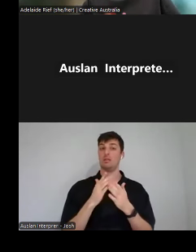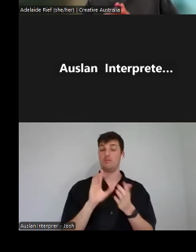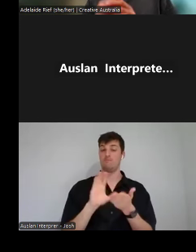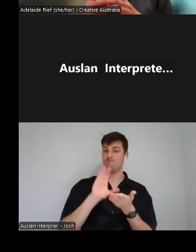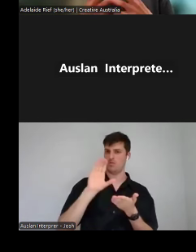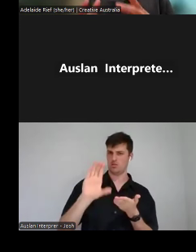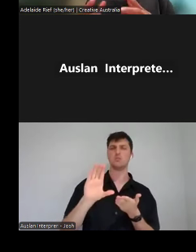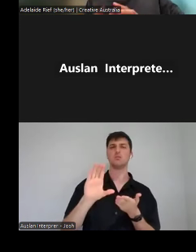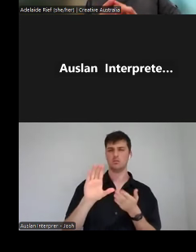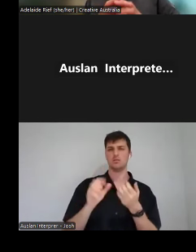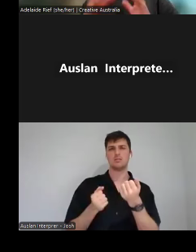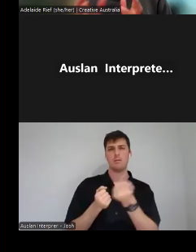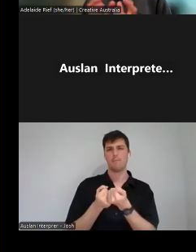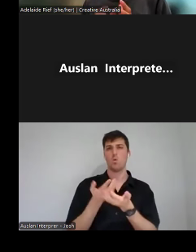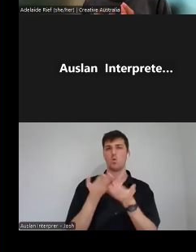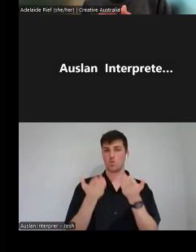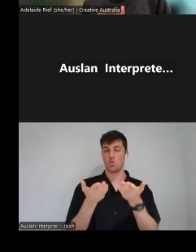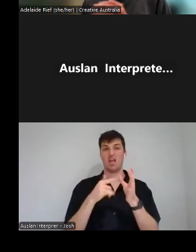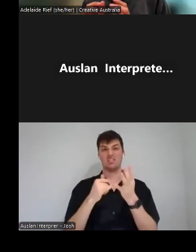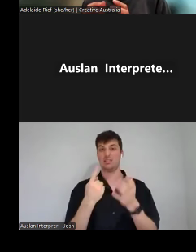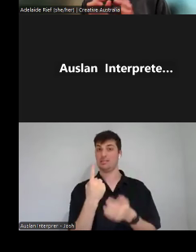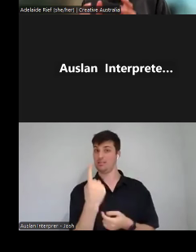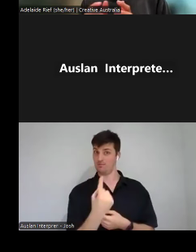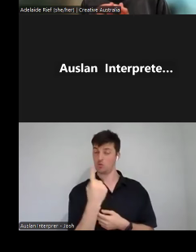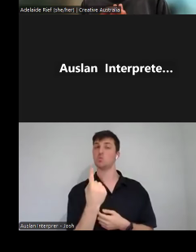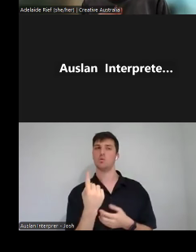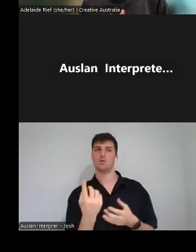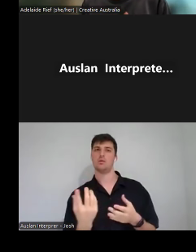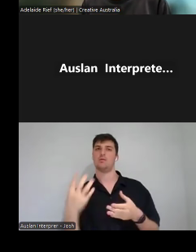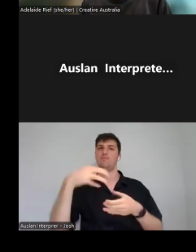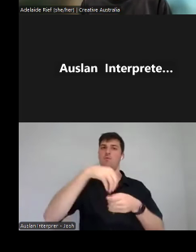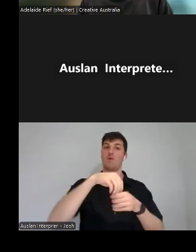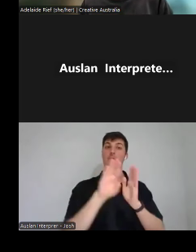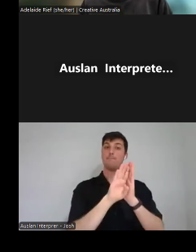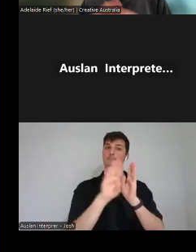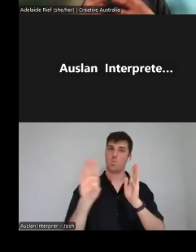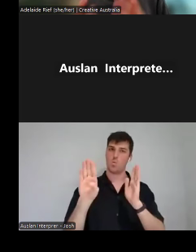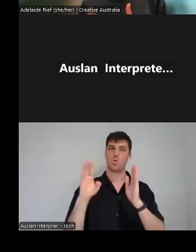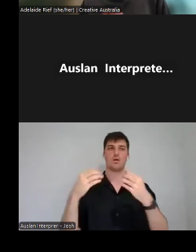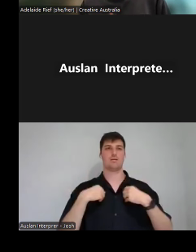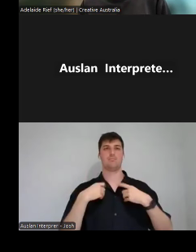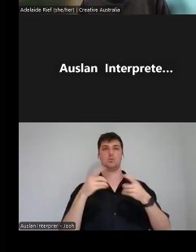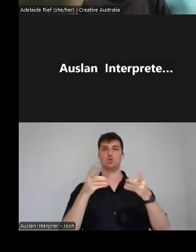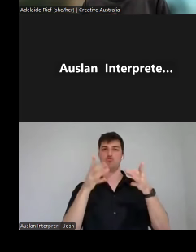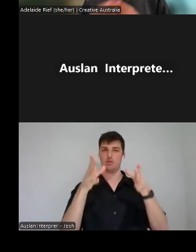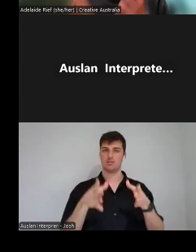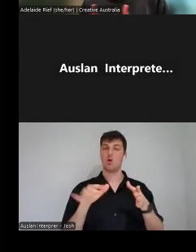you as an individual to step on to a board as a company Director or as an organisation to prepare